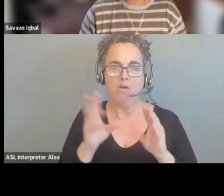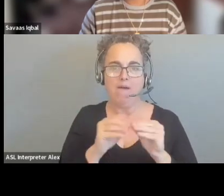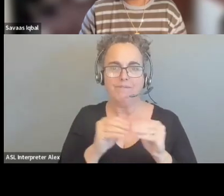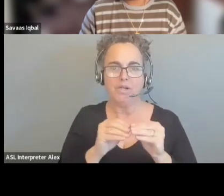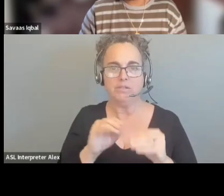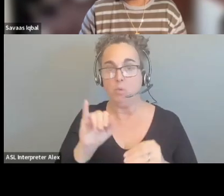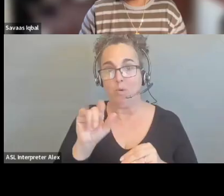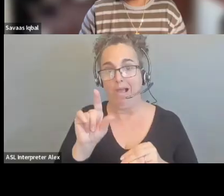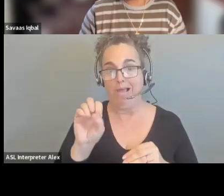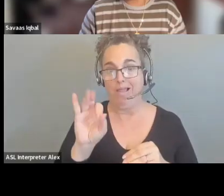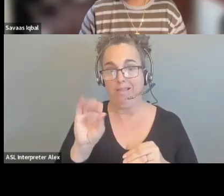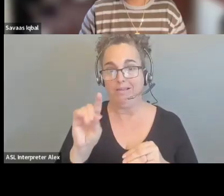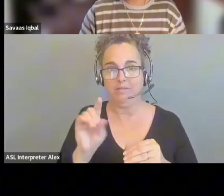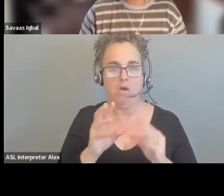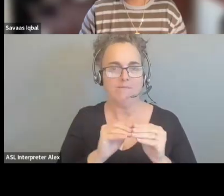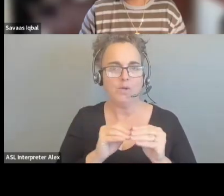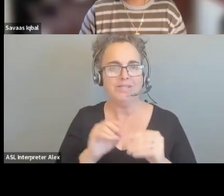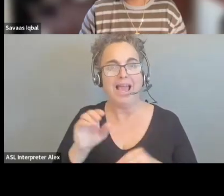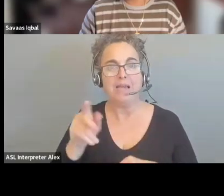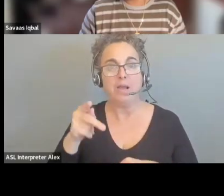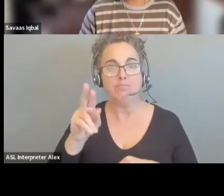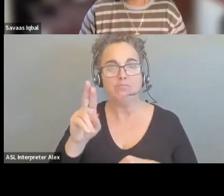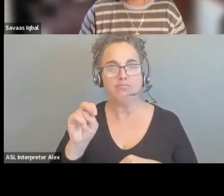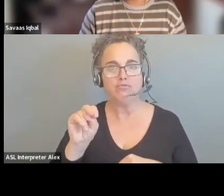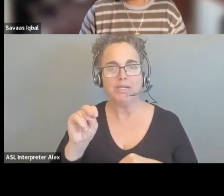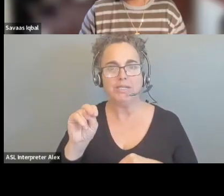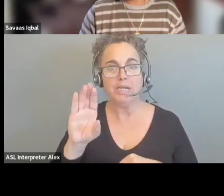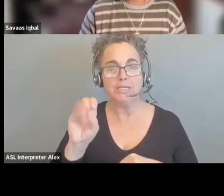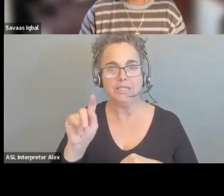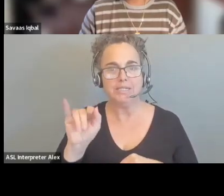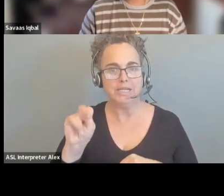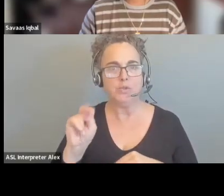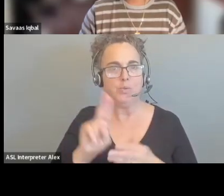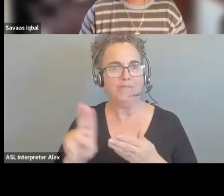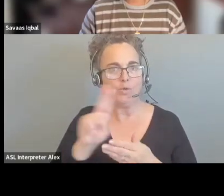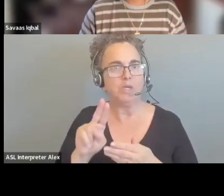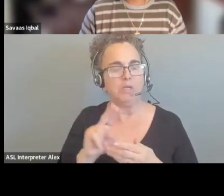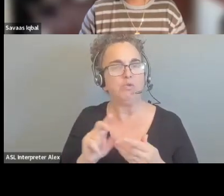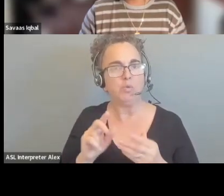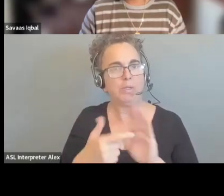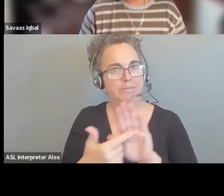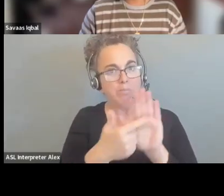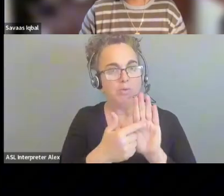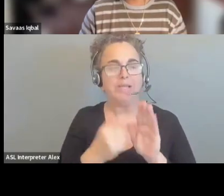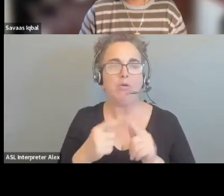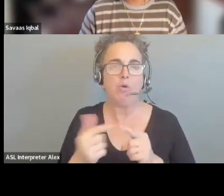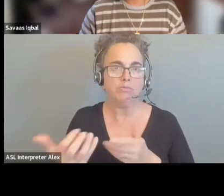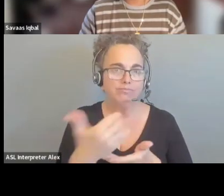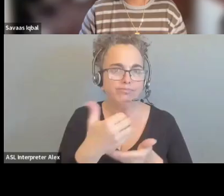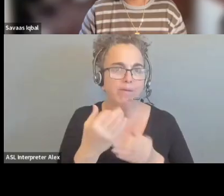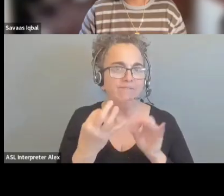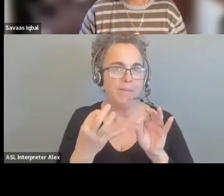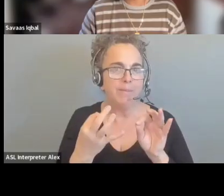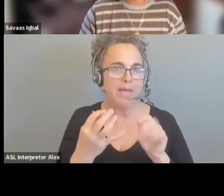to get some feedback and get some exposure on the project. Then in December 2025, we sent the project internationally